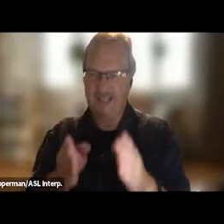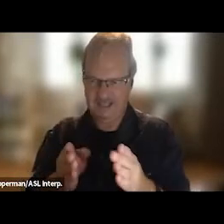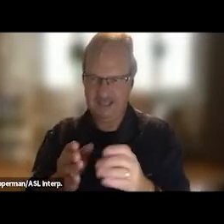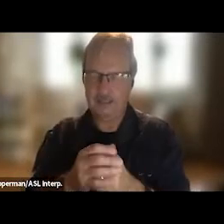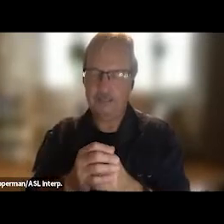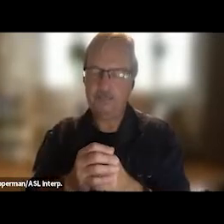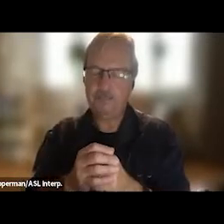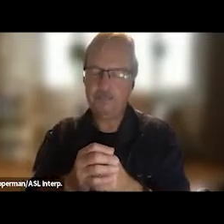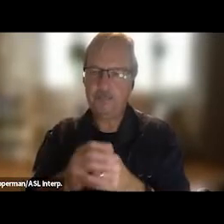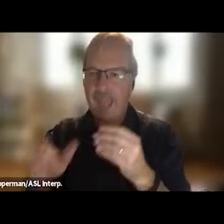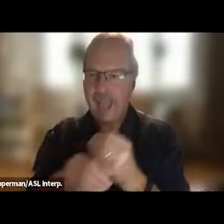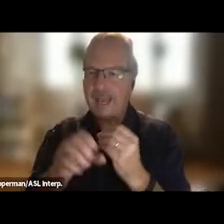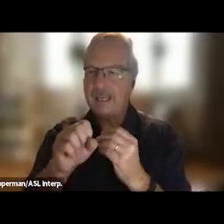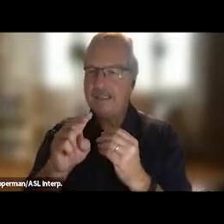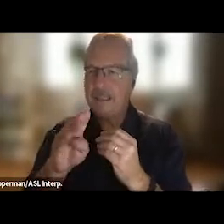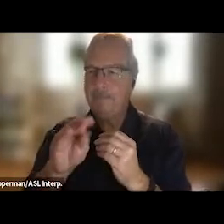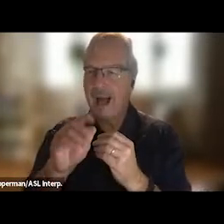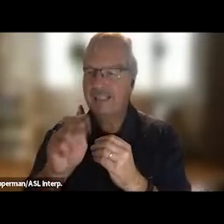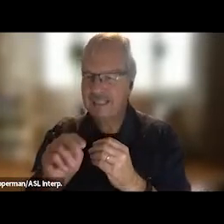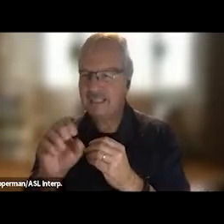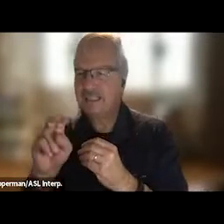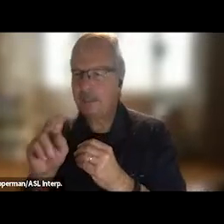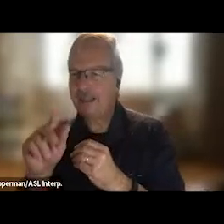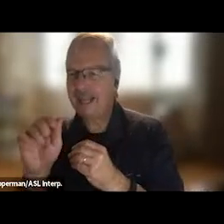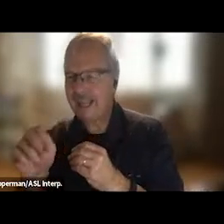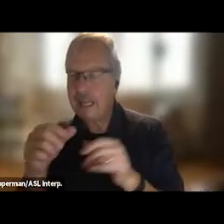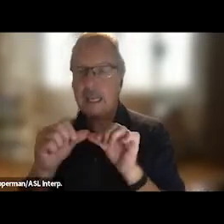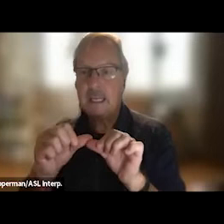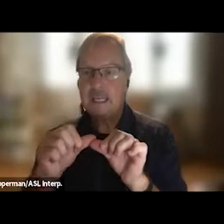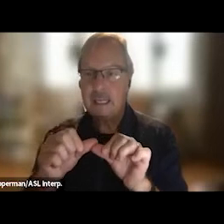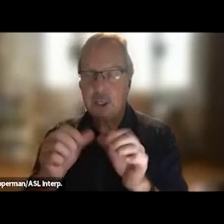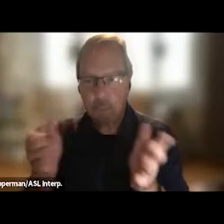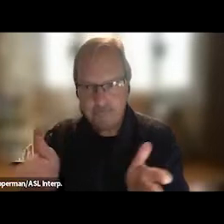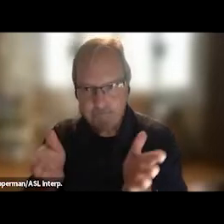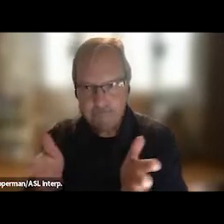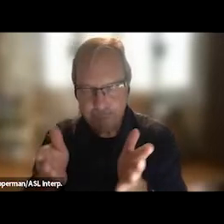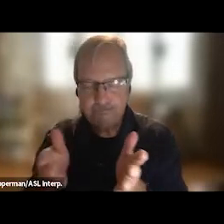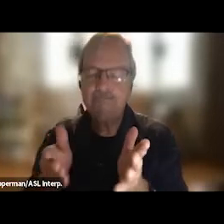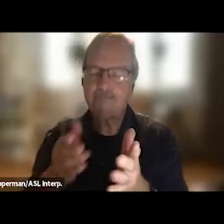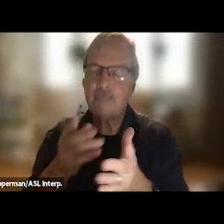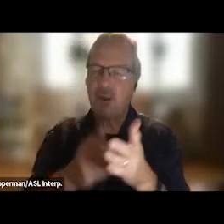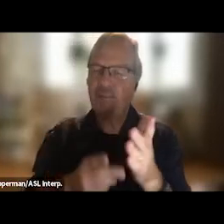Adding Suboxone and Sublocade, continued maintenance with methadone was part of phase two. We established partnerships